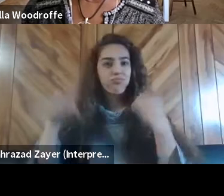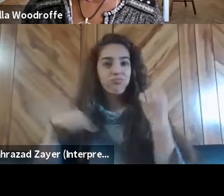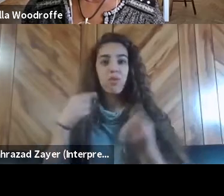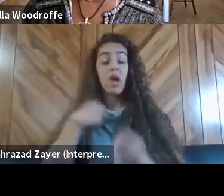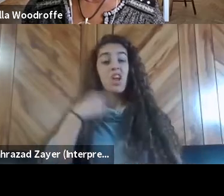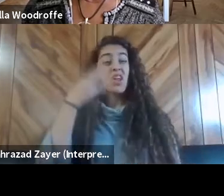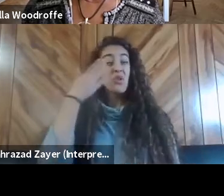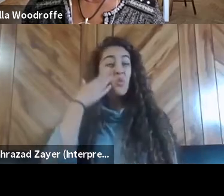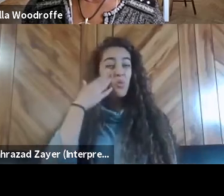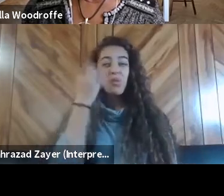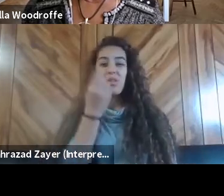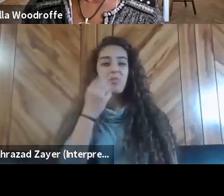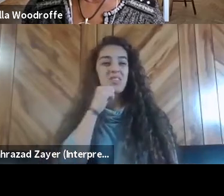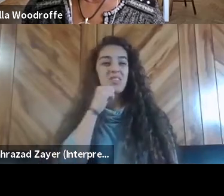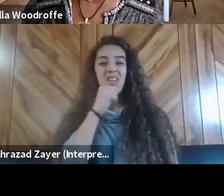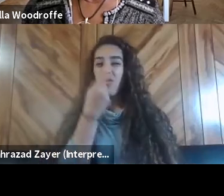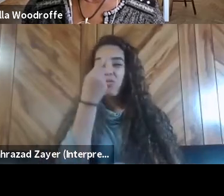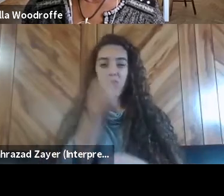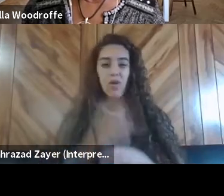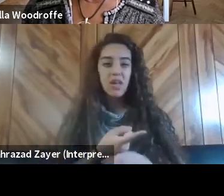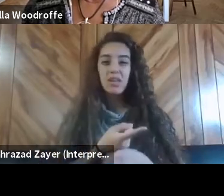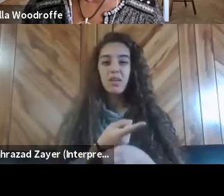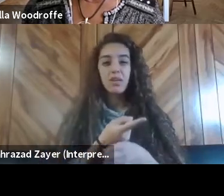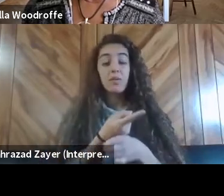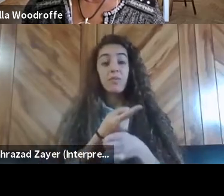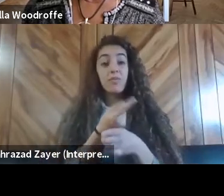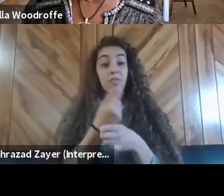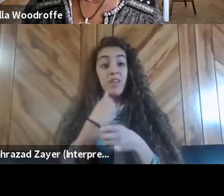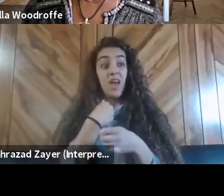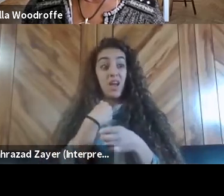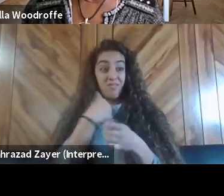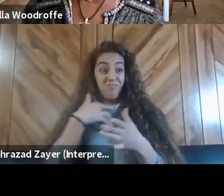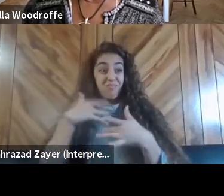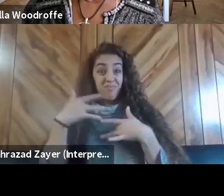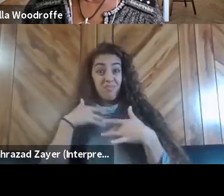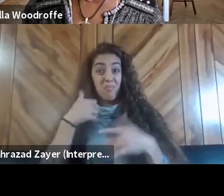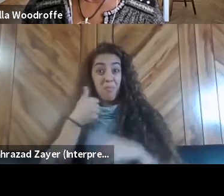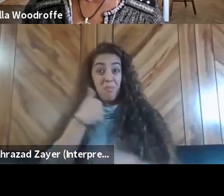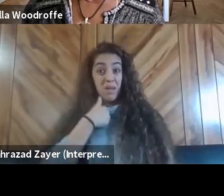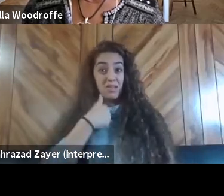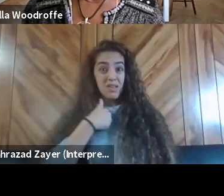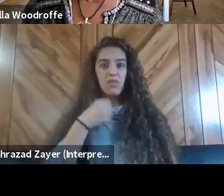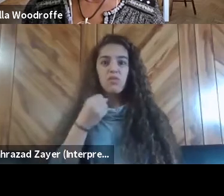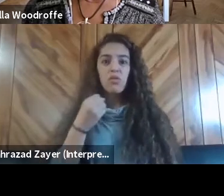right. I had my concerns. And so for me it was, you know, for folks